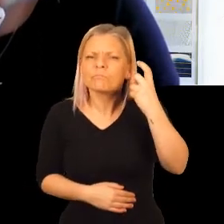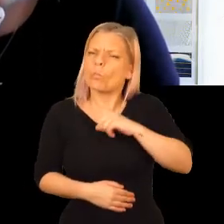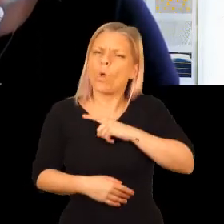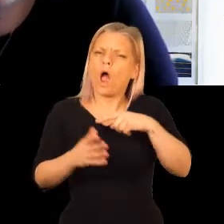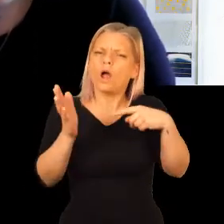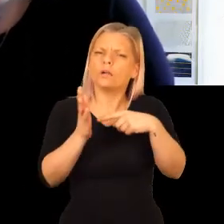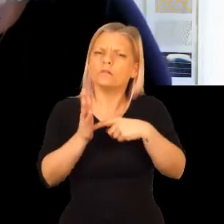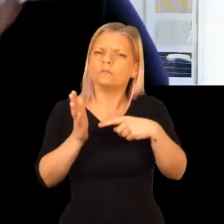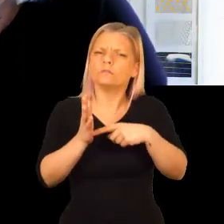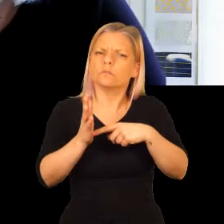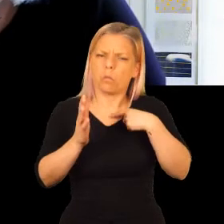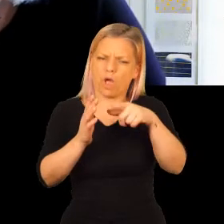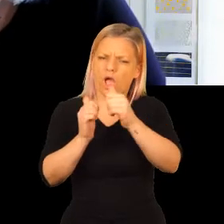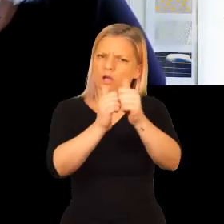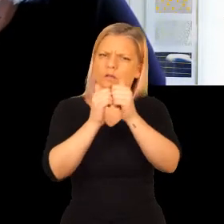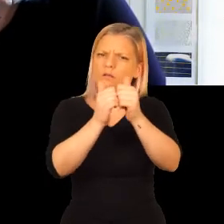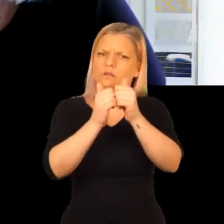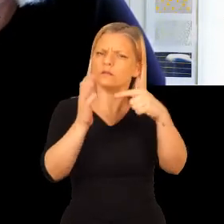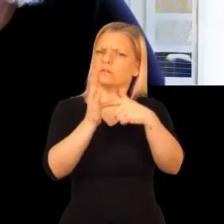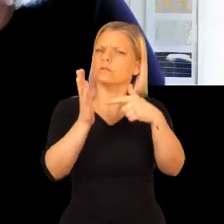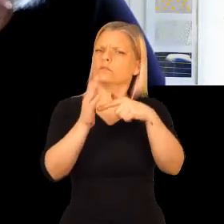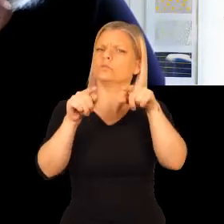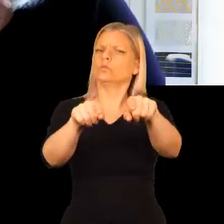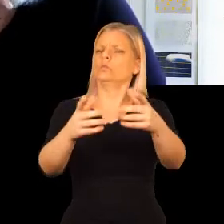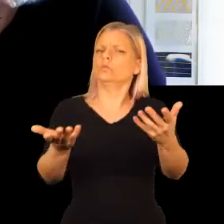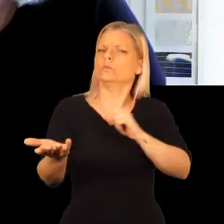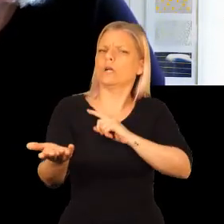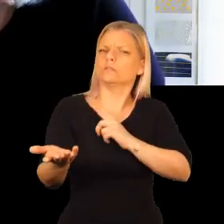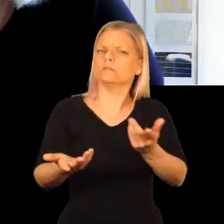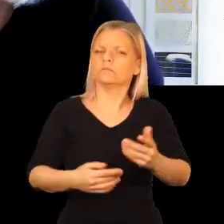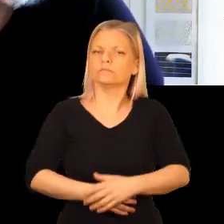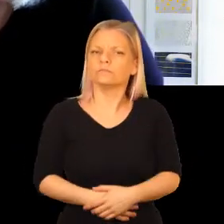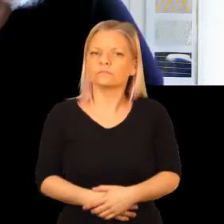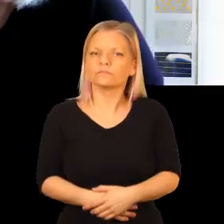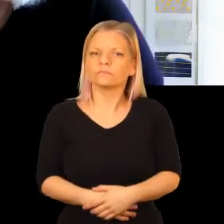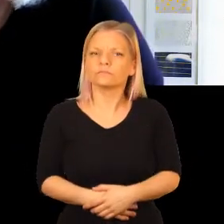so thinking about that then why is it important to you what is it about peer support that's important